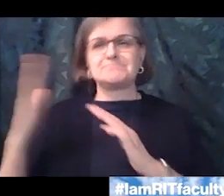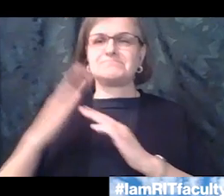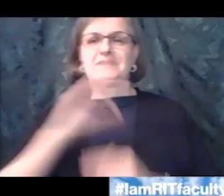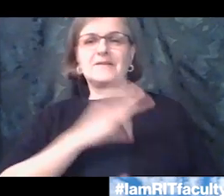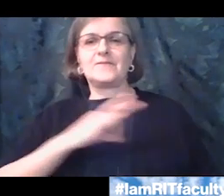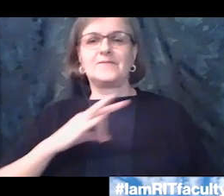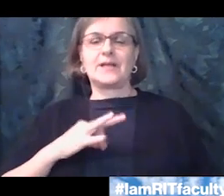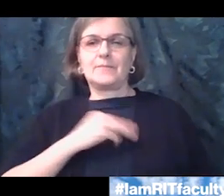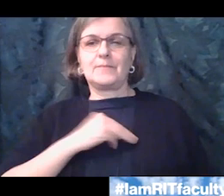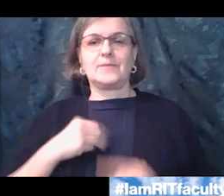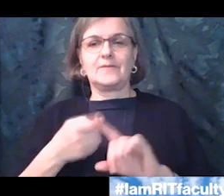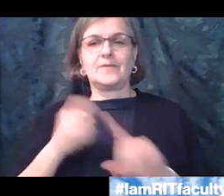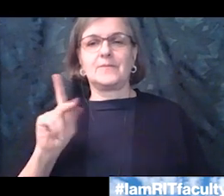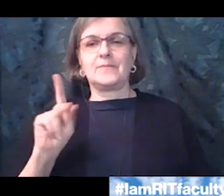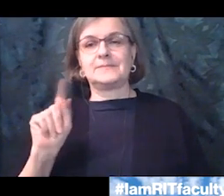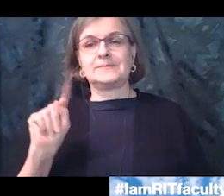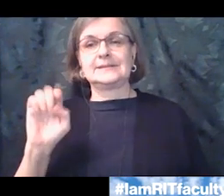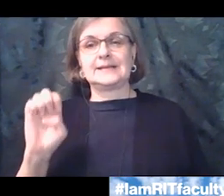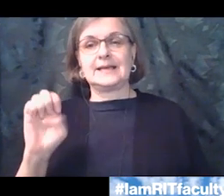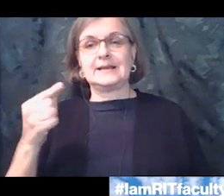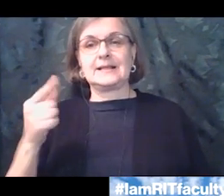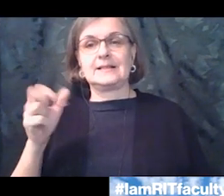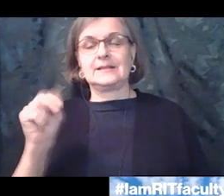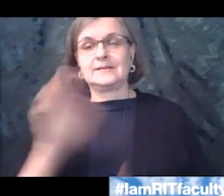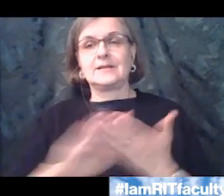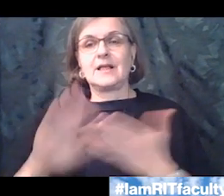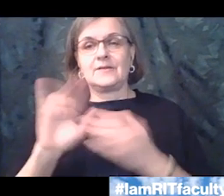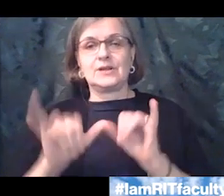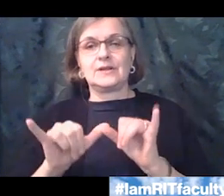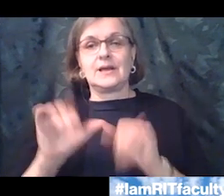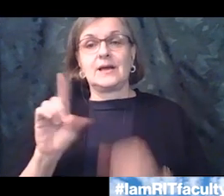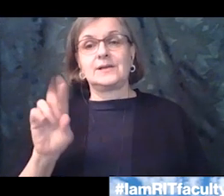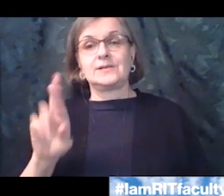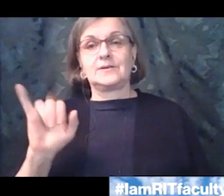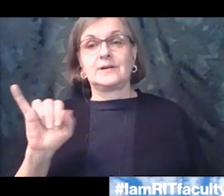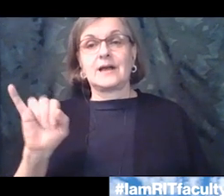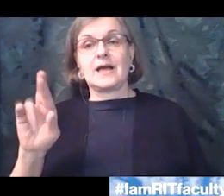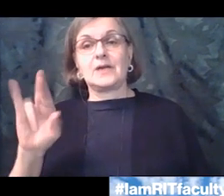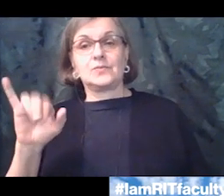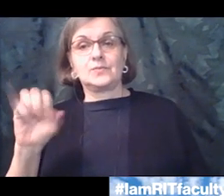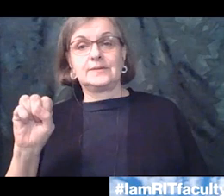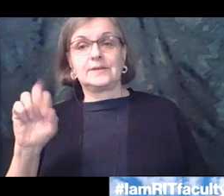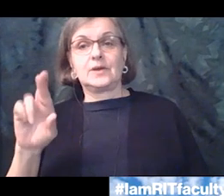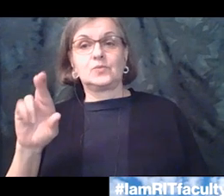from the Kate Gleason College of Engineering, Dr. iris Rivero. So Dr. Rivero, thank you so very much for joining us today.